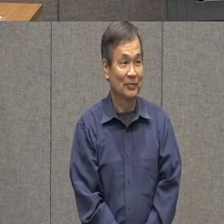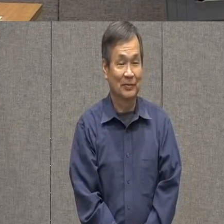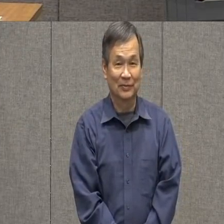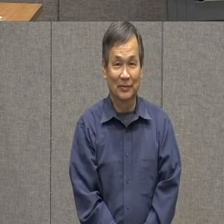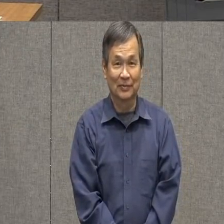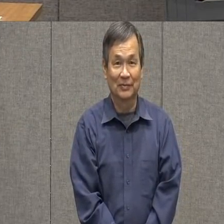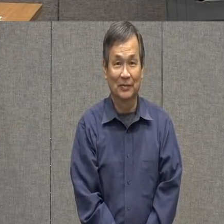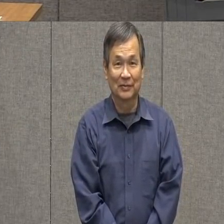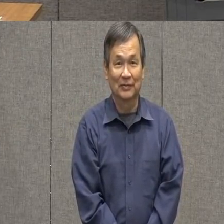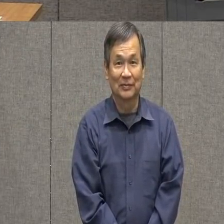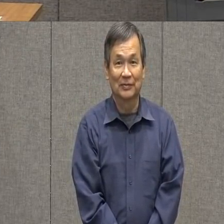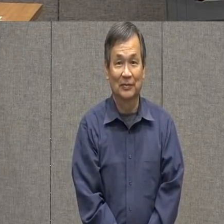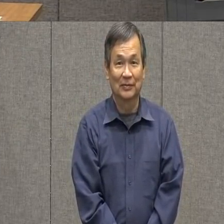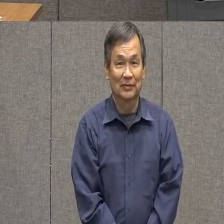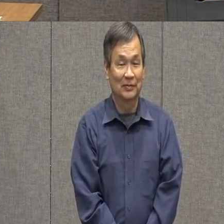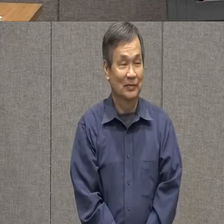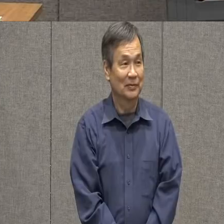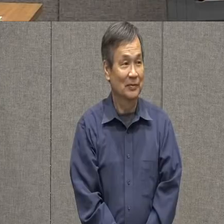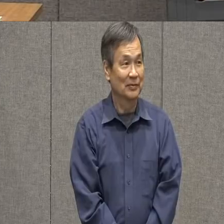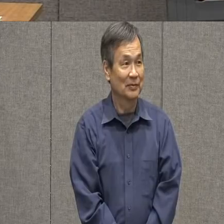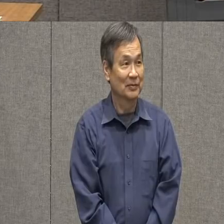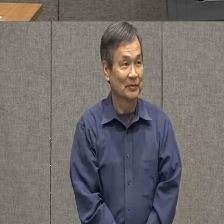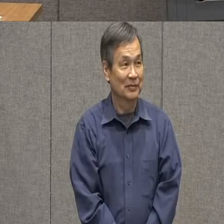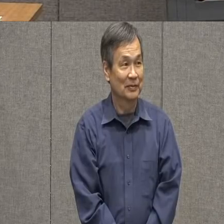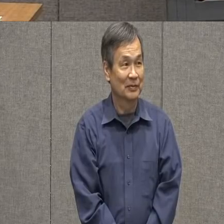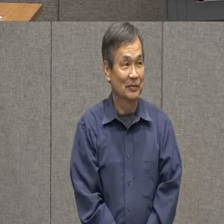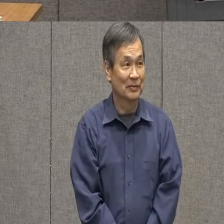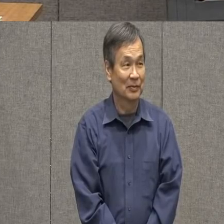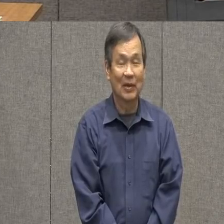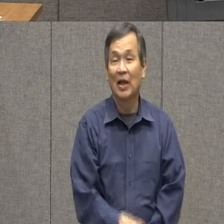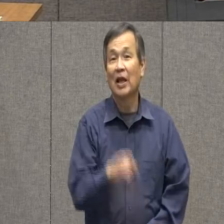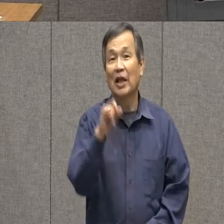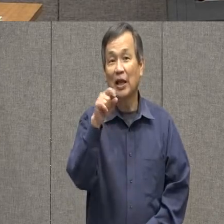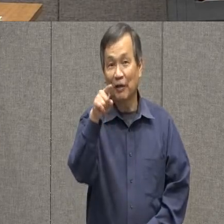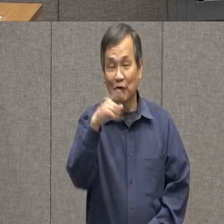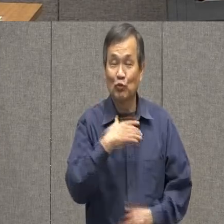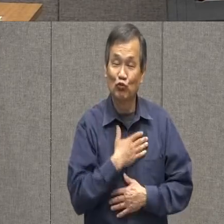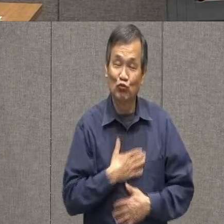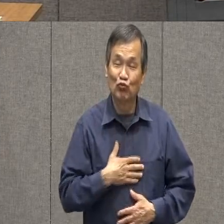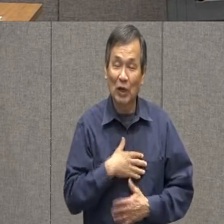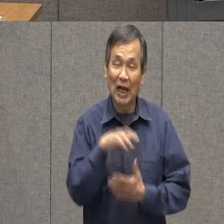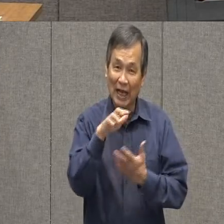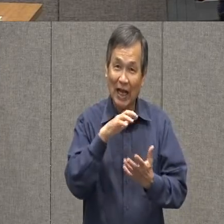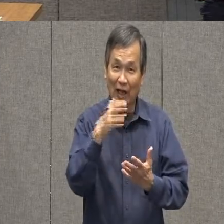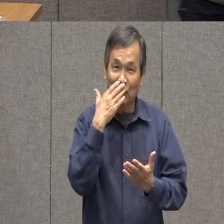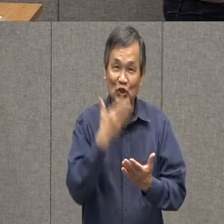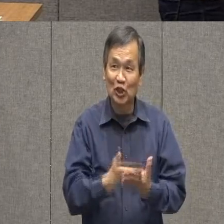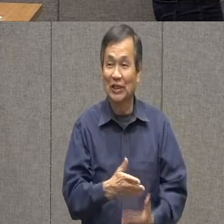Yes! I love it. If you're laughing, that's great. That means you're having a good time.